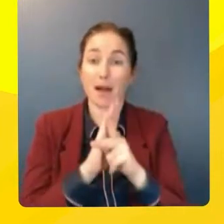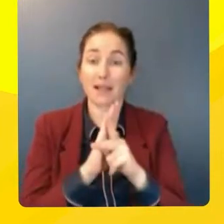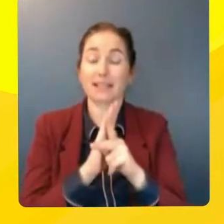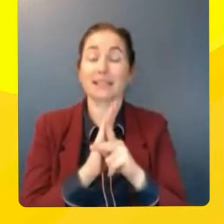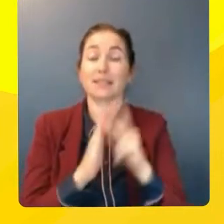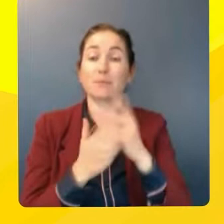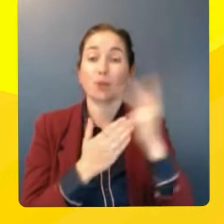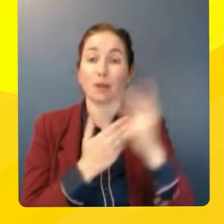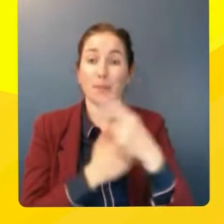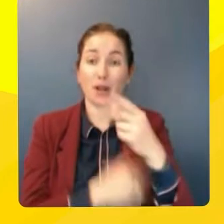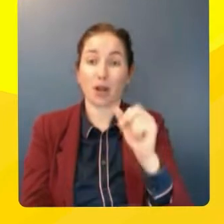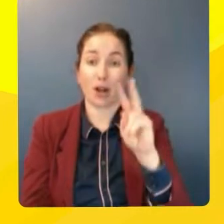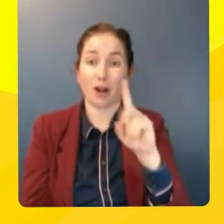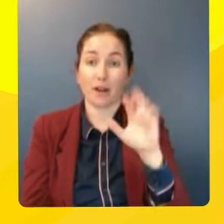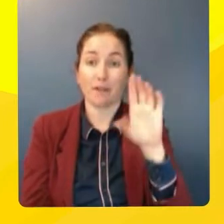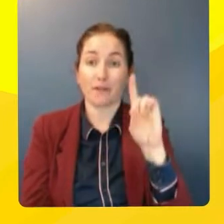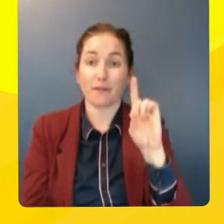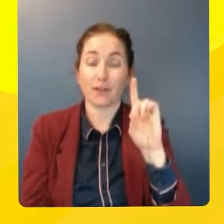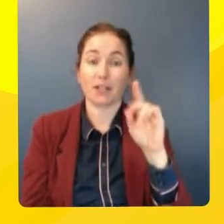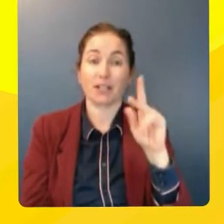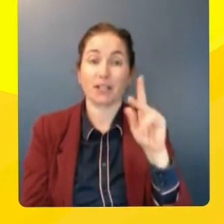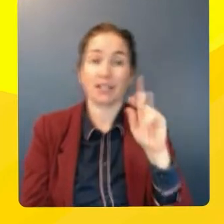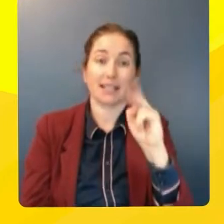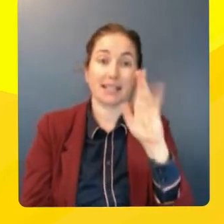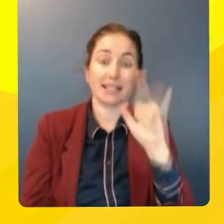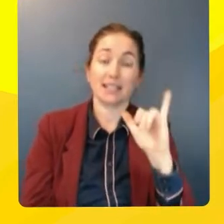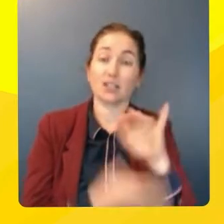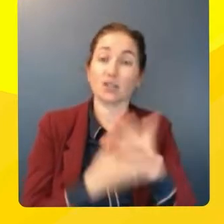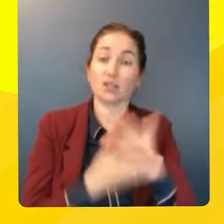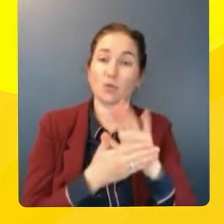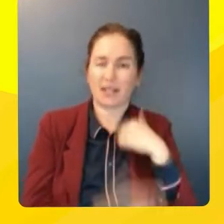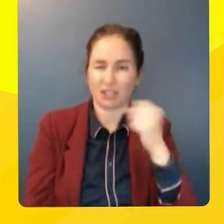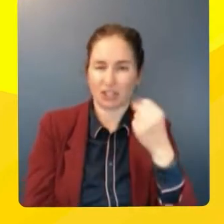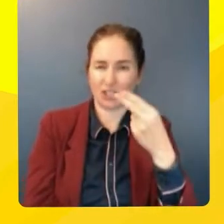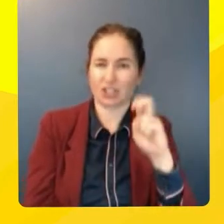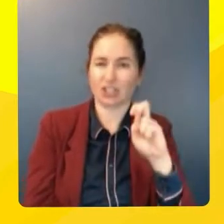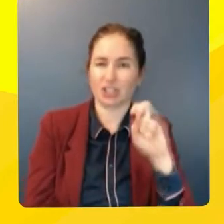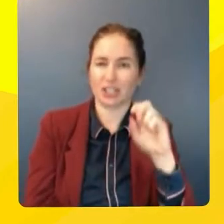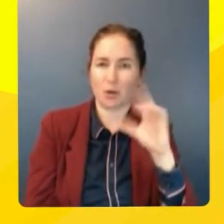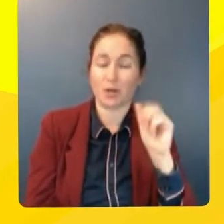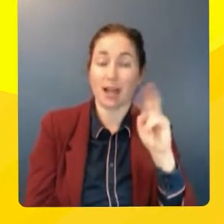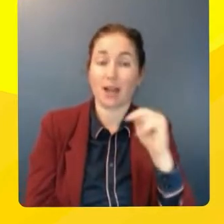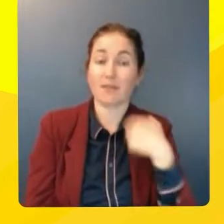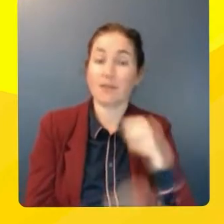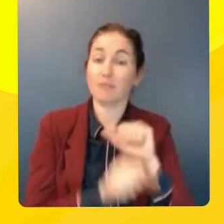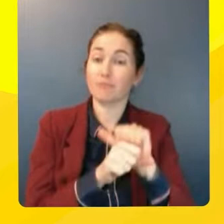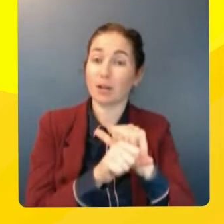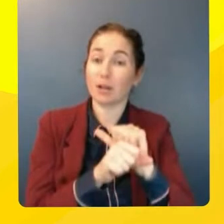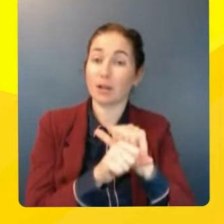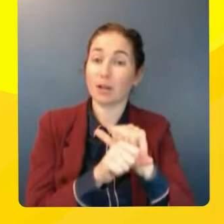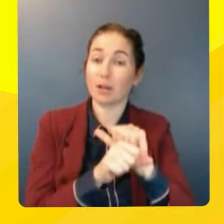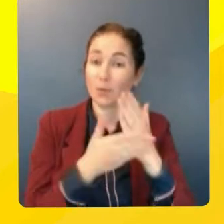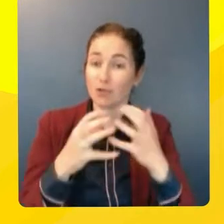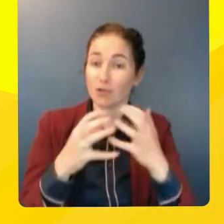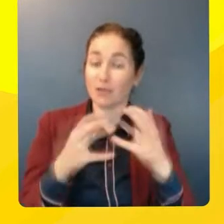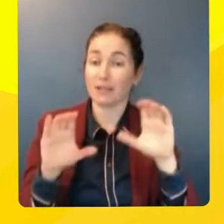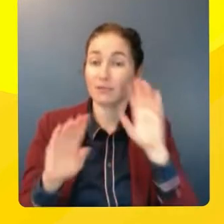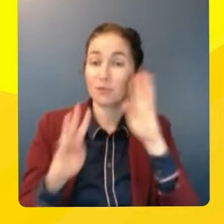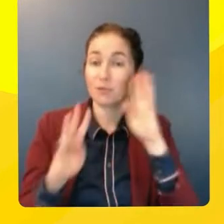I go by she. I was a member of the Catalyze Tech Working Group that created the ACT report. And today, I wanna share with you four